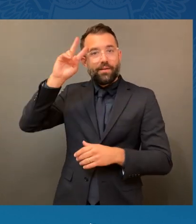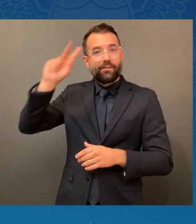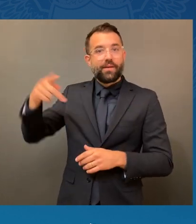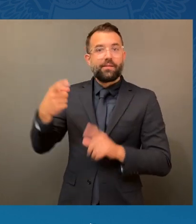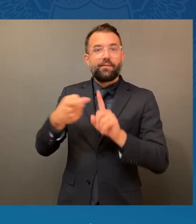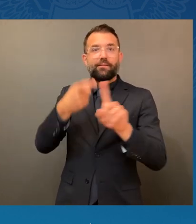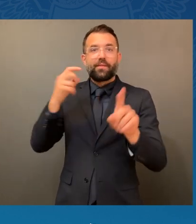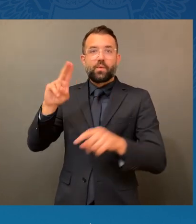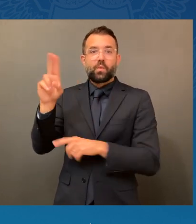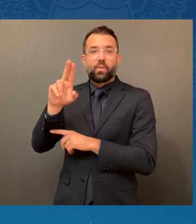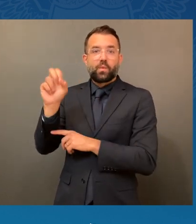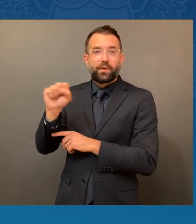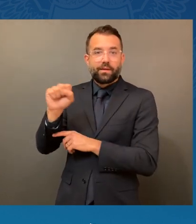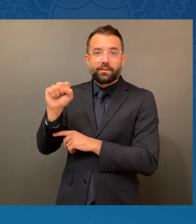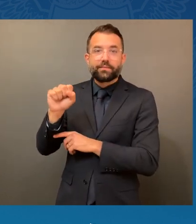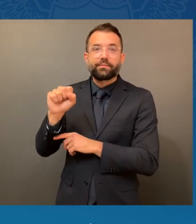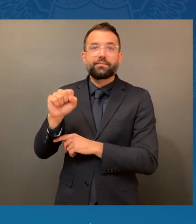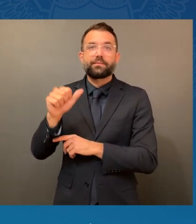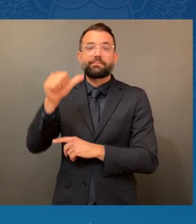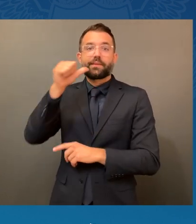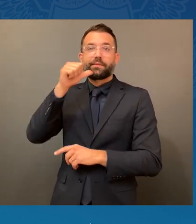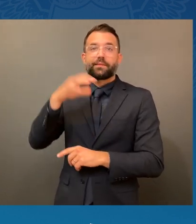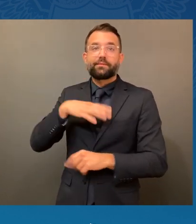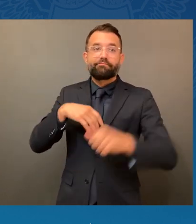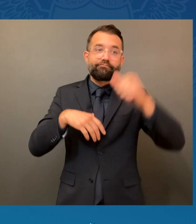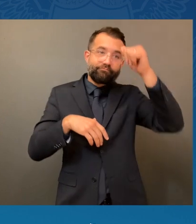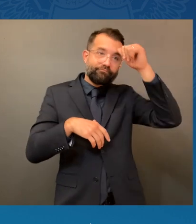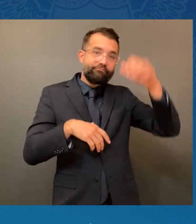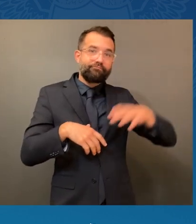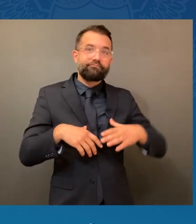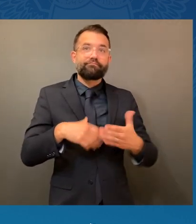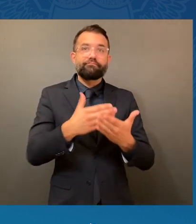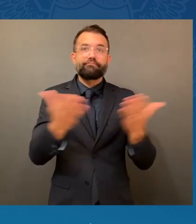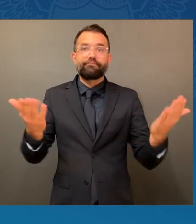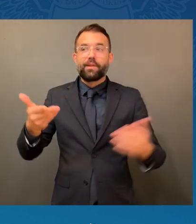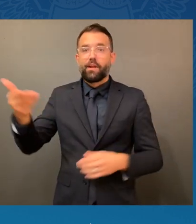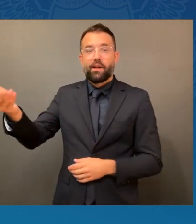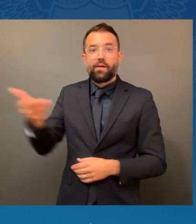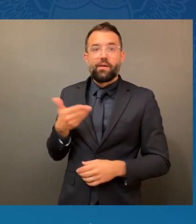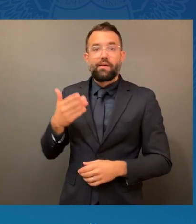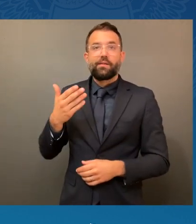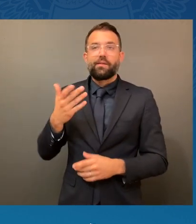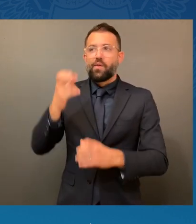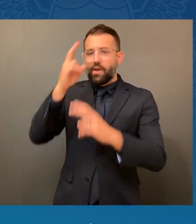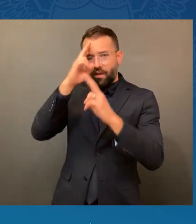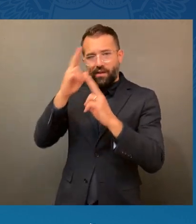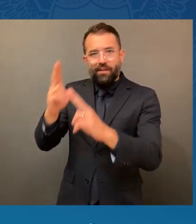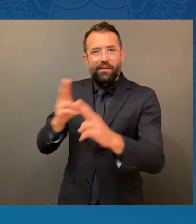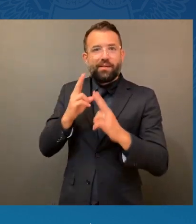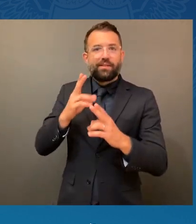Ladies and gentlemen, distinguished guests. It's my honor and privilege to welcome the Vice President, Kamala Harris.